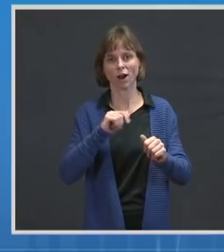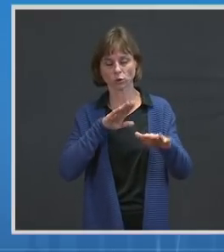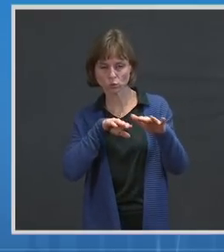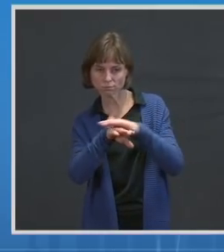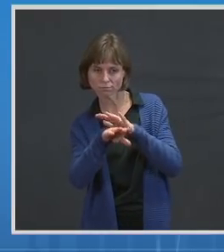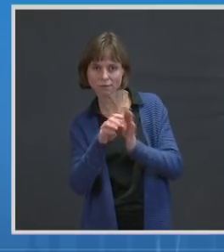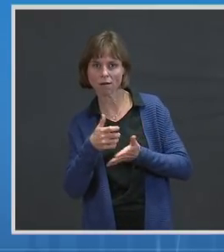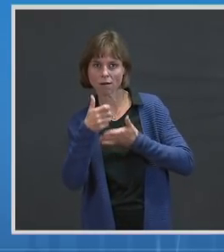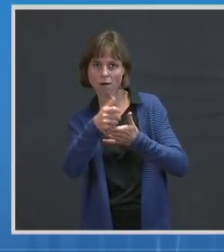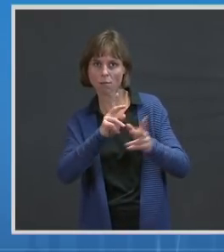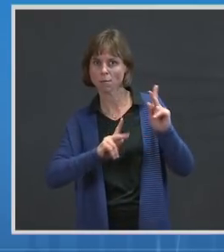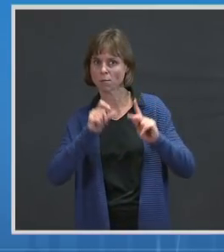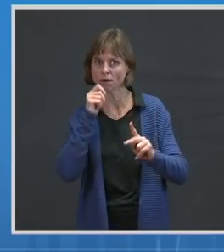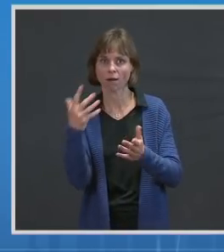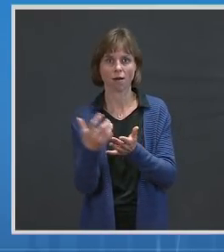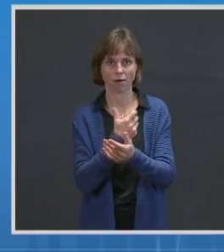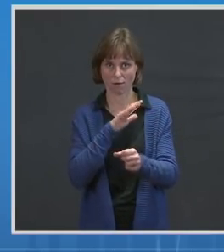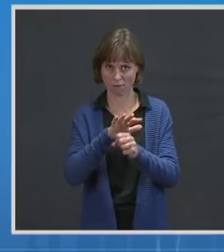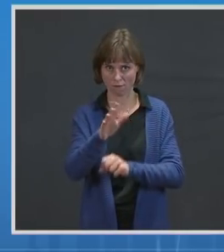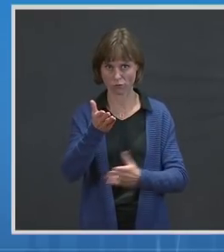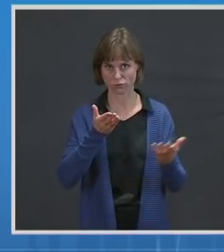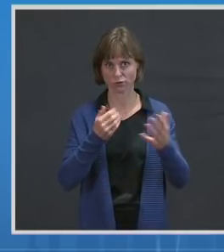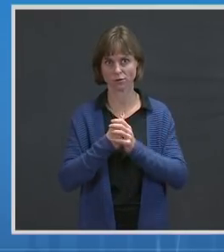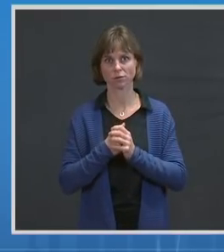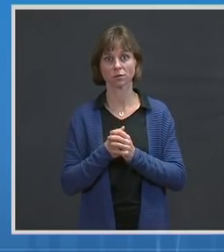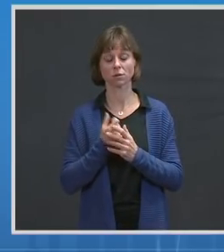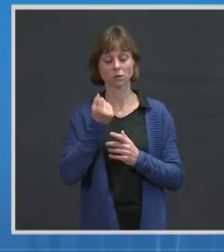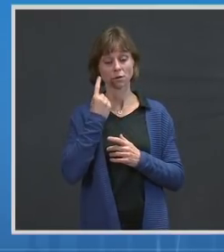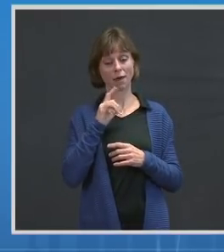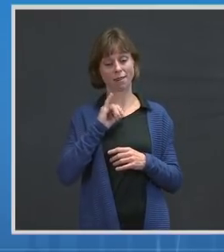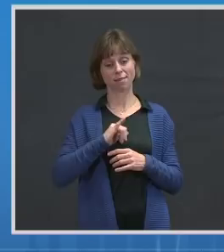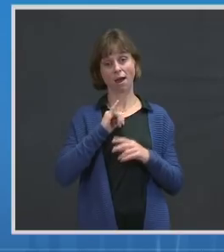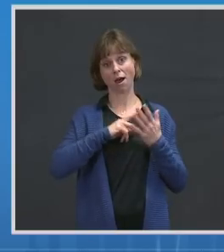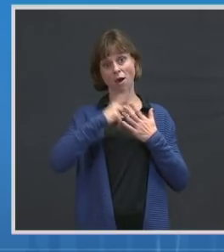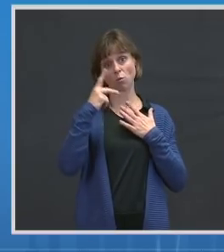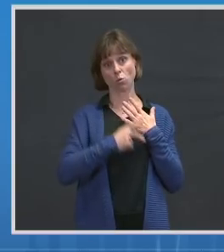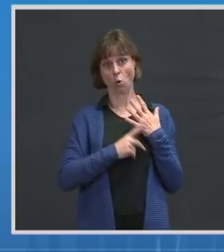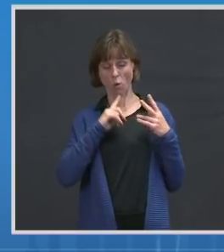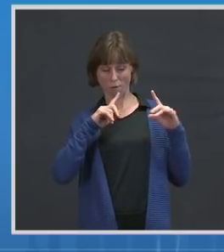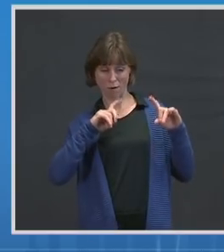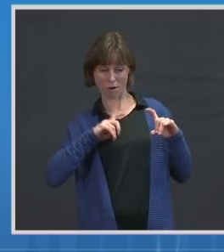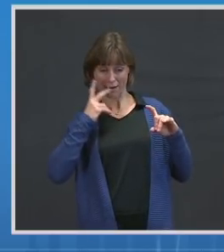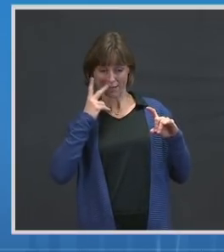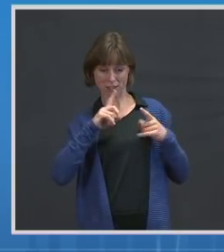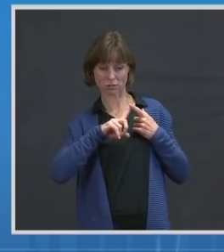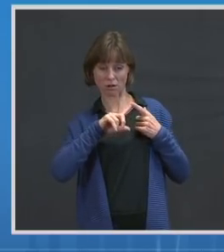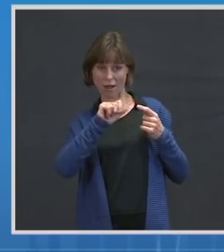While this funding will serve as a -- only as a pilot until the American Rescue Plan is enacted,